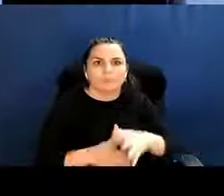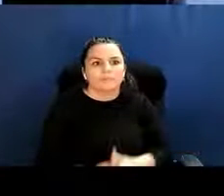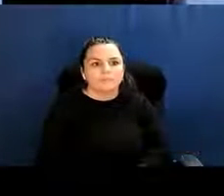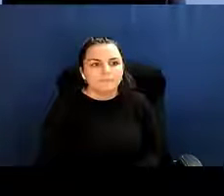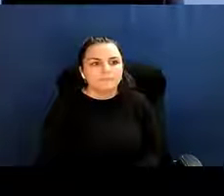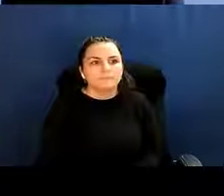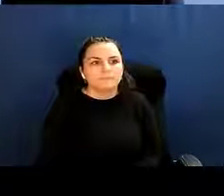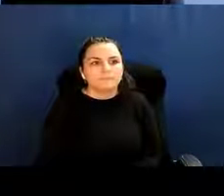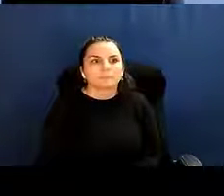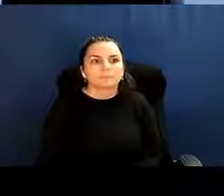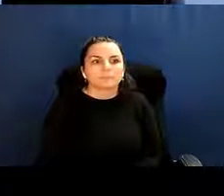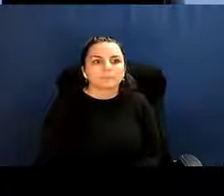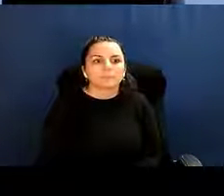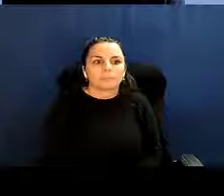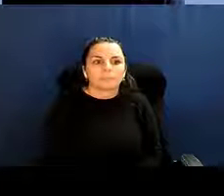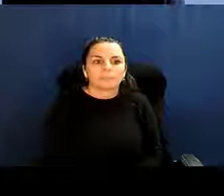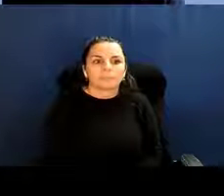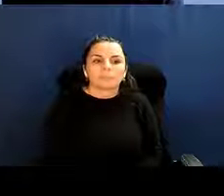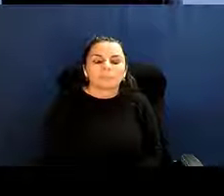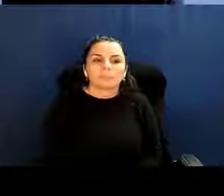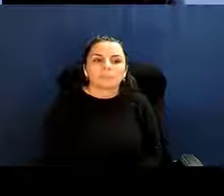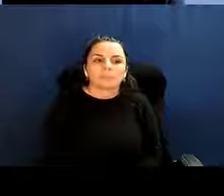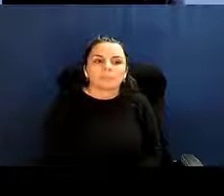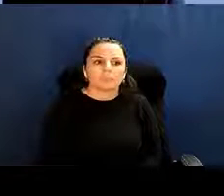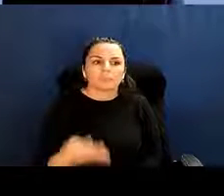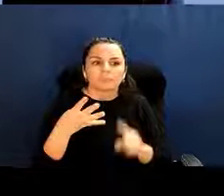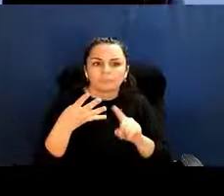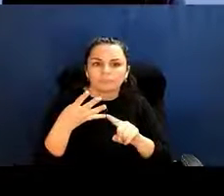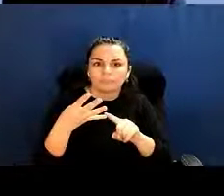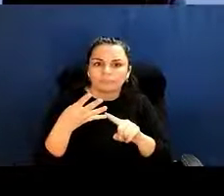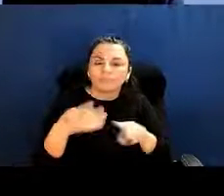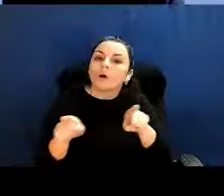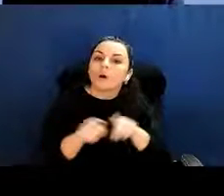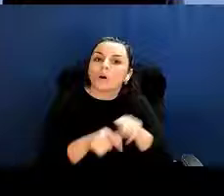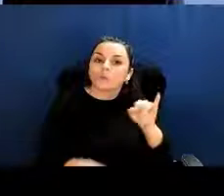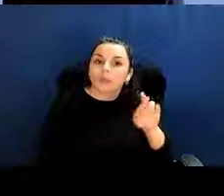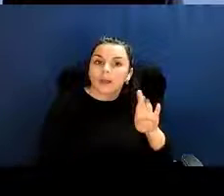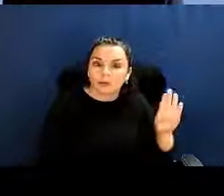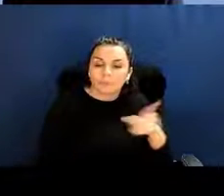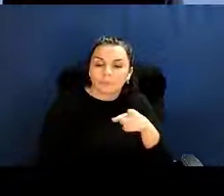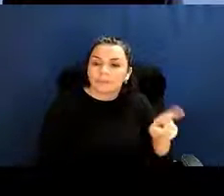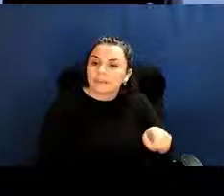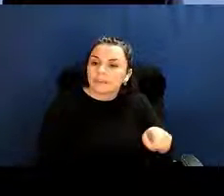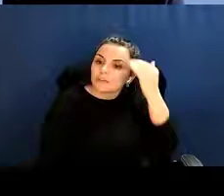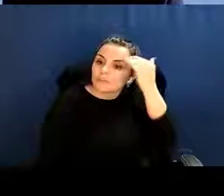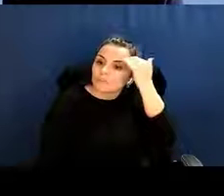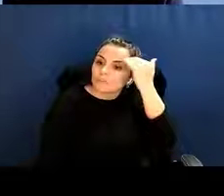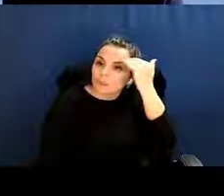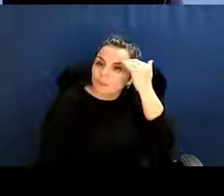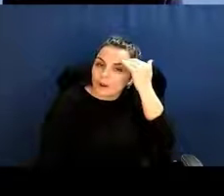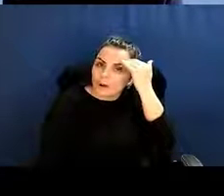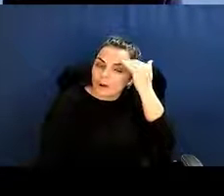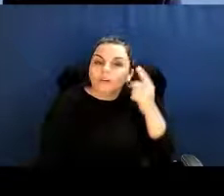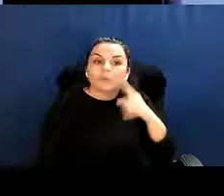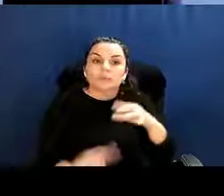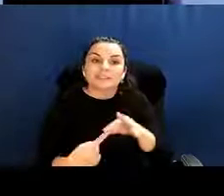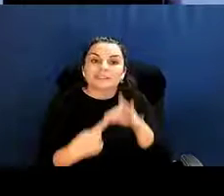This criterion also calls for the IRB to be particularly cognizant of the special problems of research